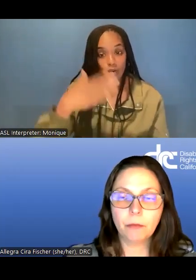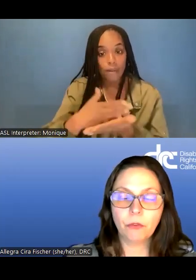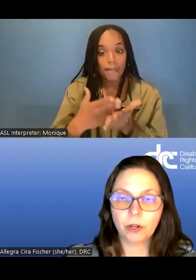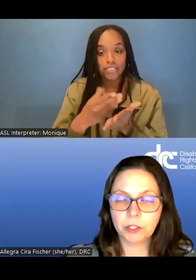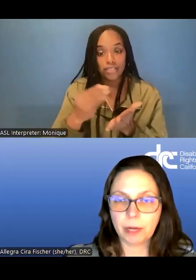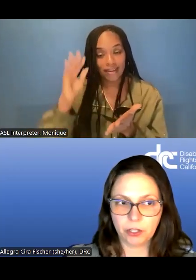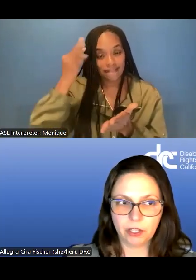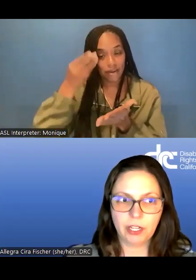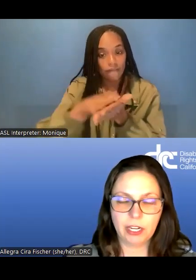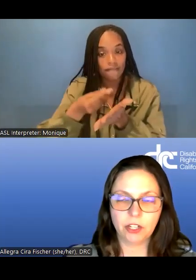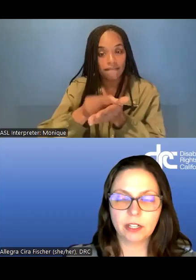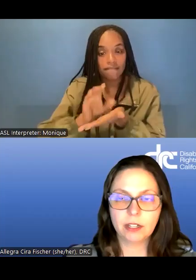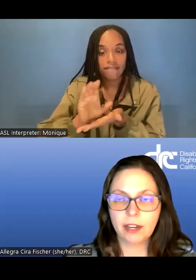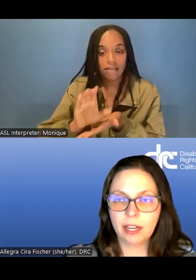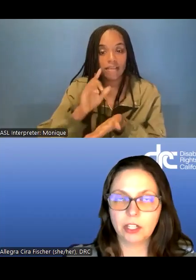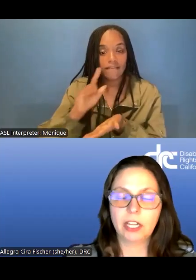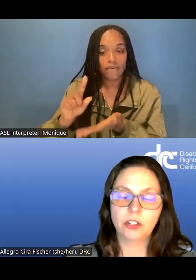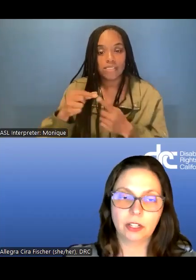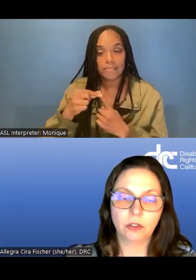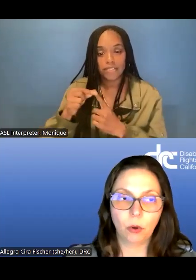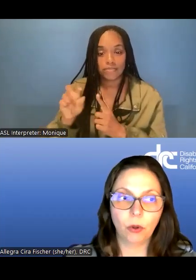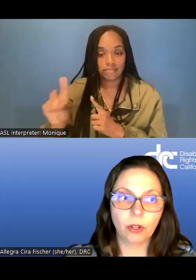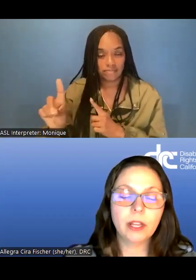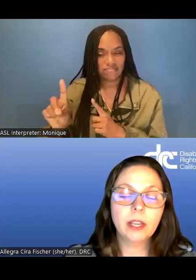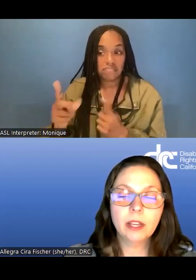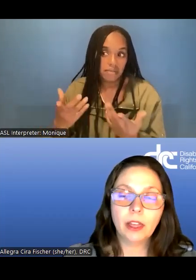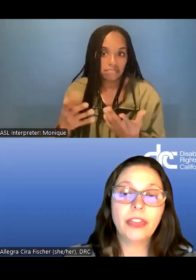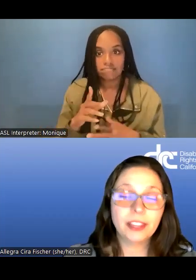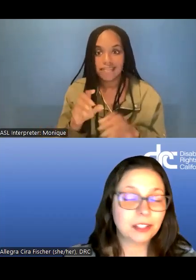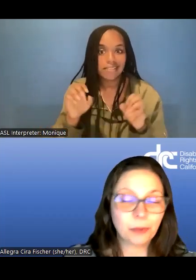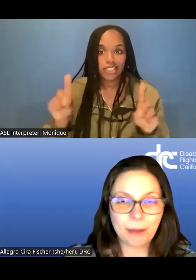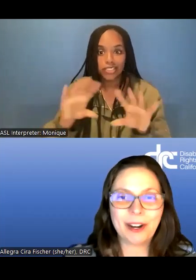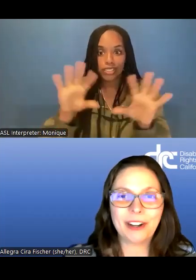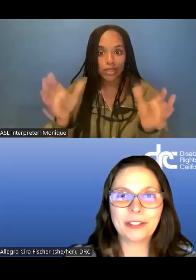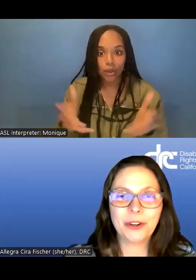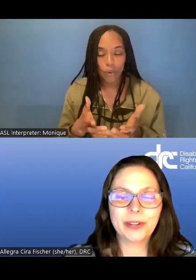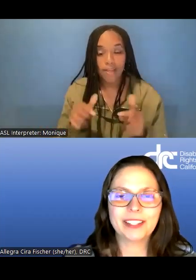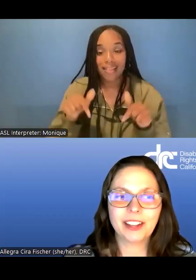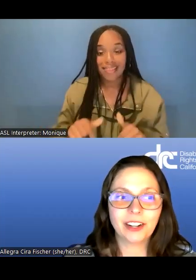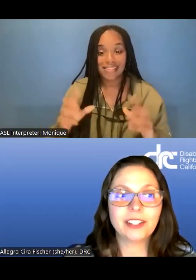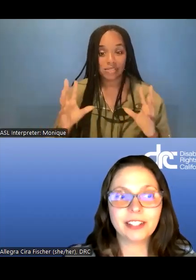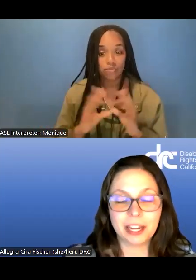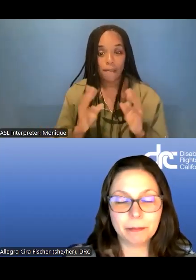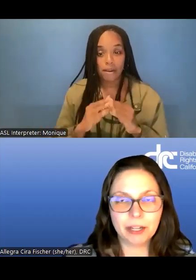for special education and education as a whole. This webinar is focused on our state budget,